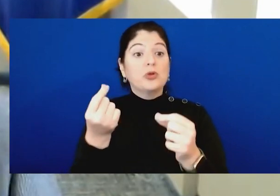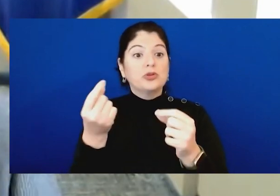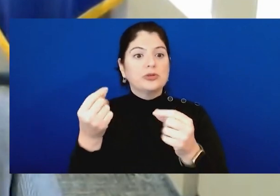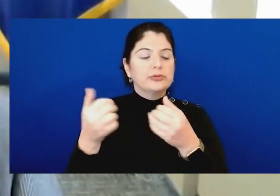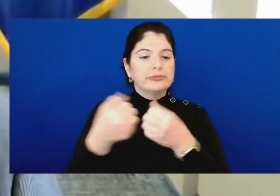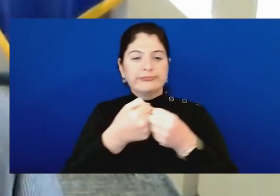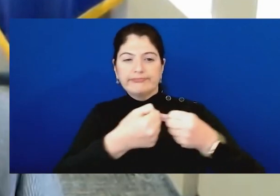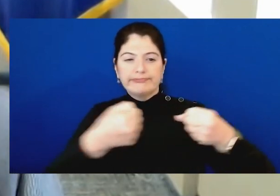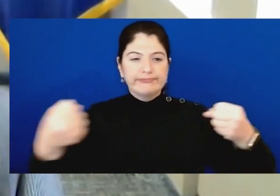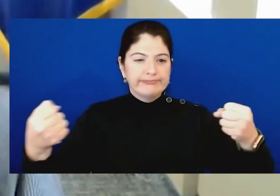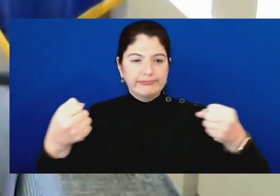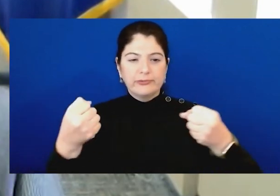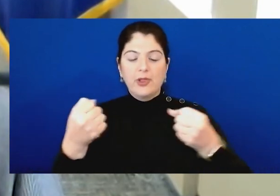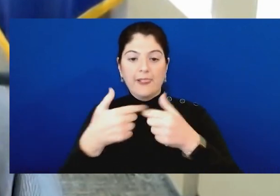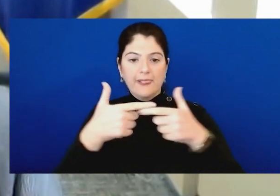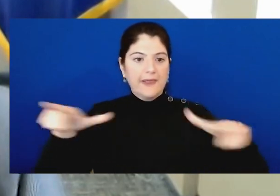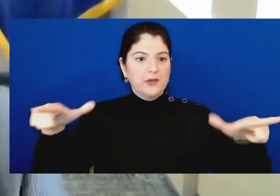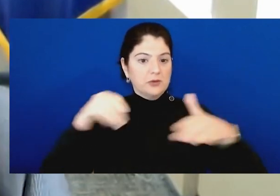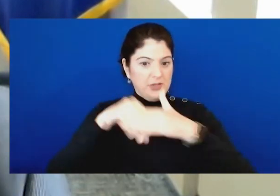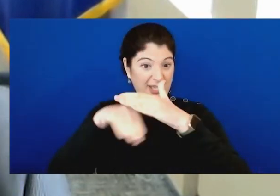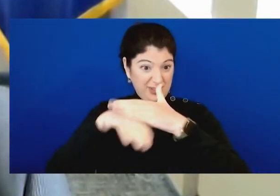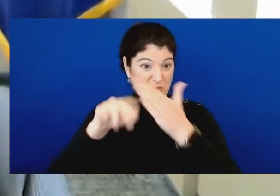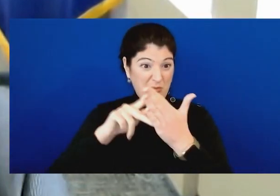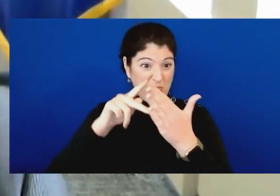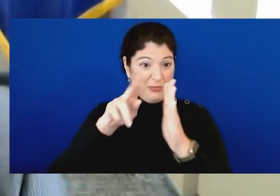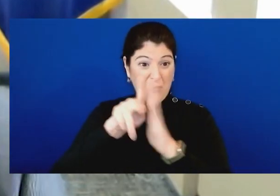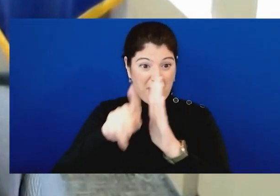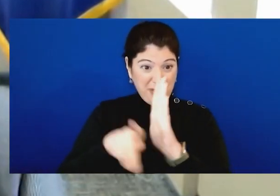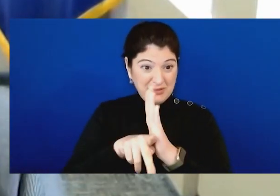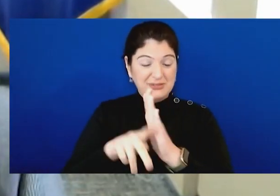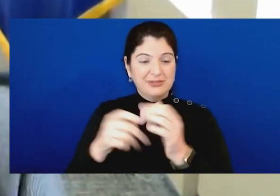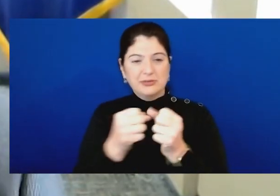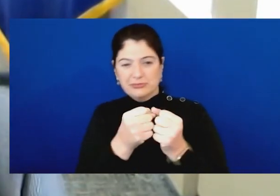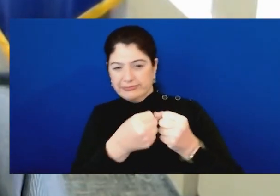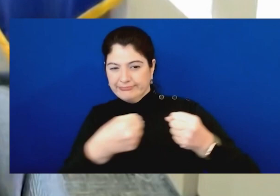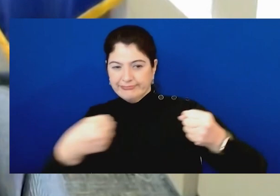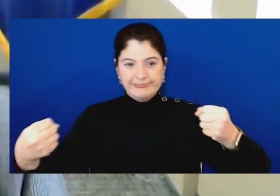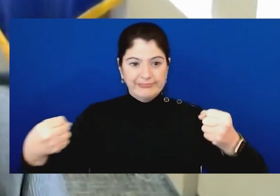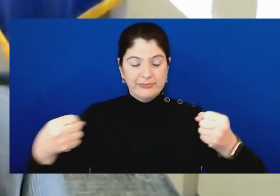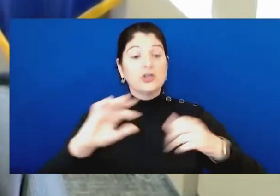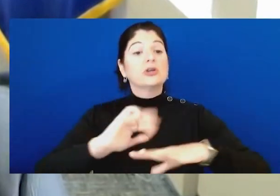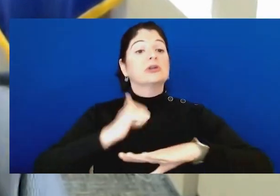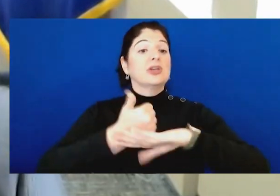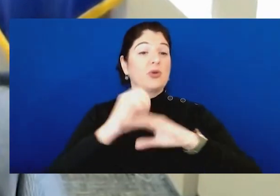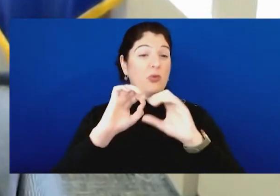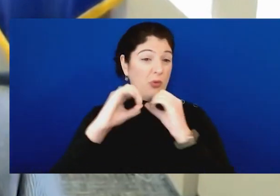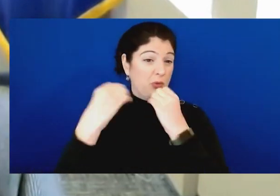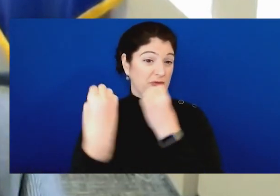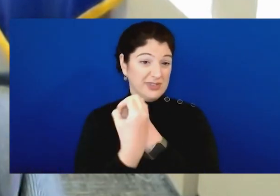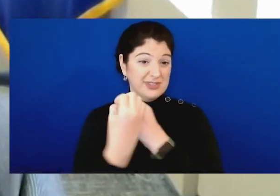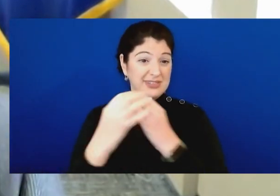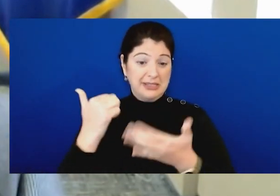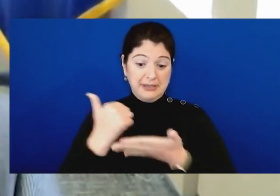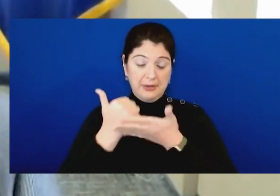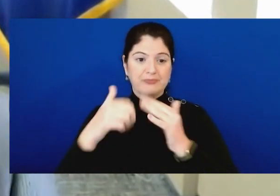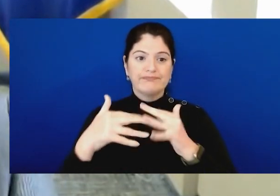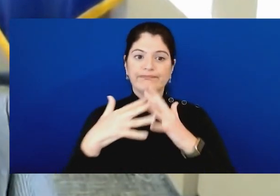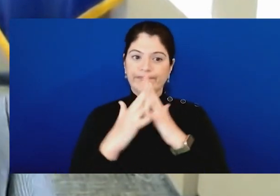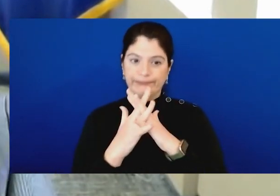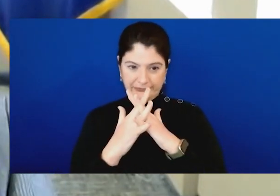Language Access Policy and to create a statewide Language Access Office to implement it. A year since New York State Office of Language Access launched,